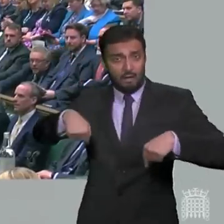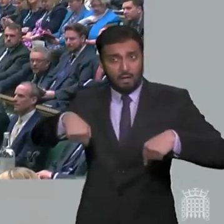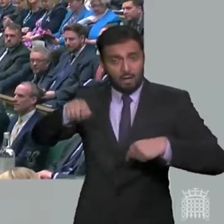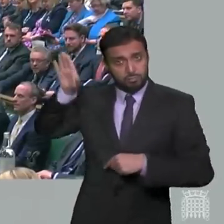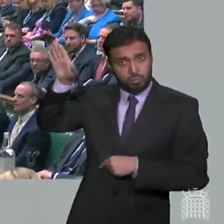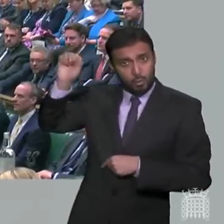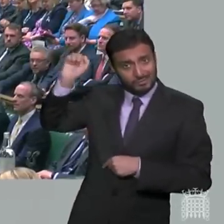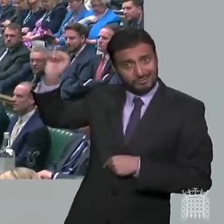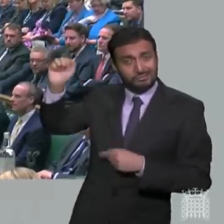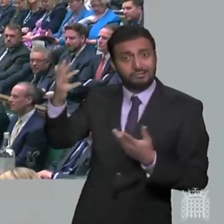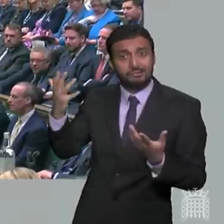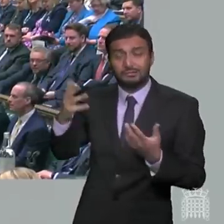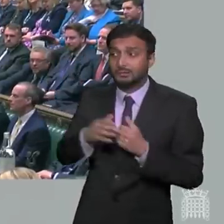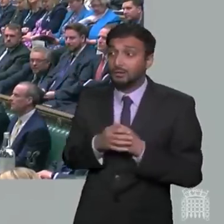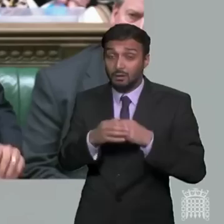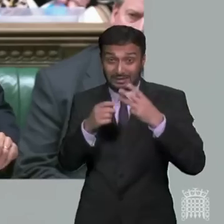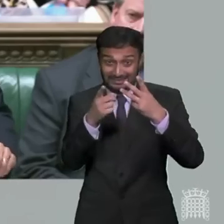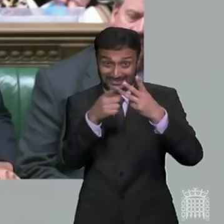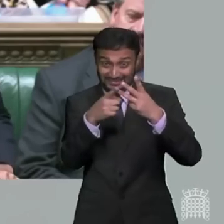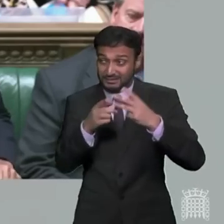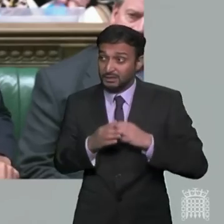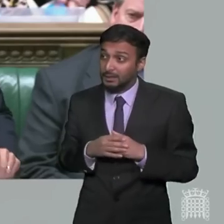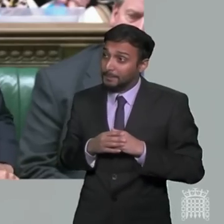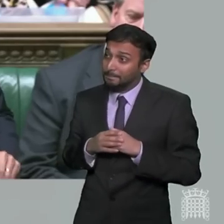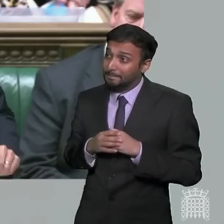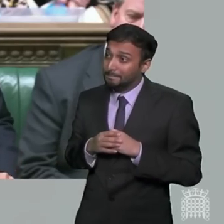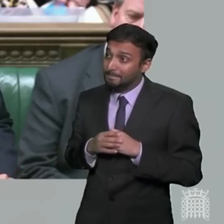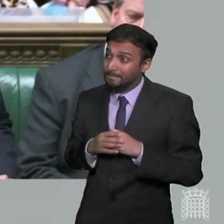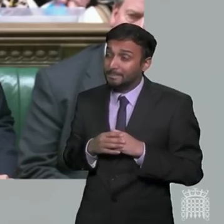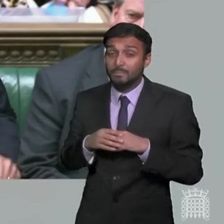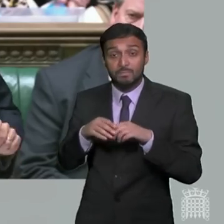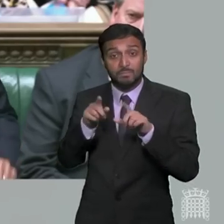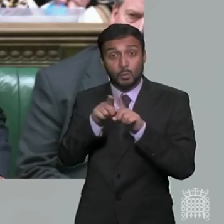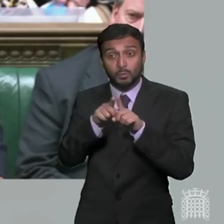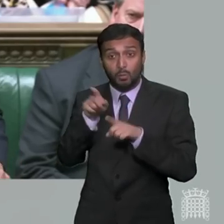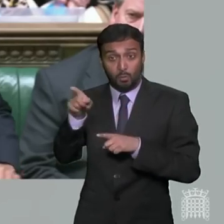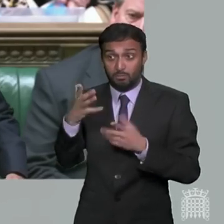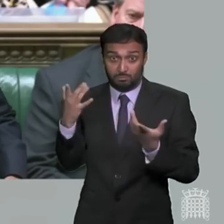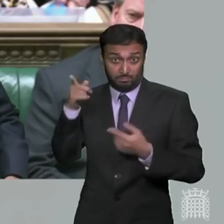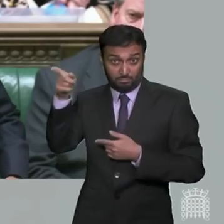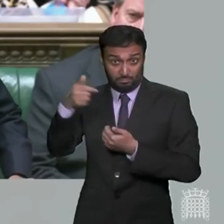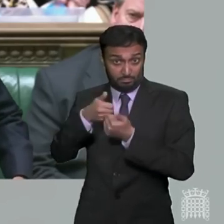Thirdly, it supported our fiscal plan because it is credible and ensures sustainability.